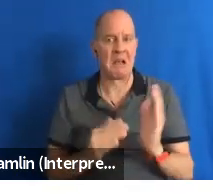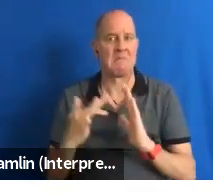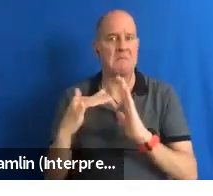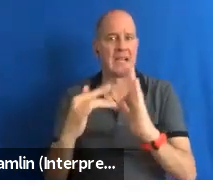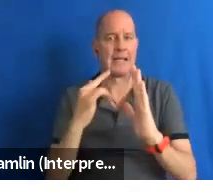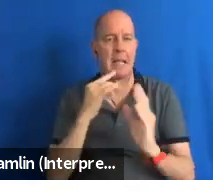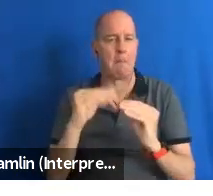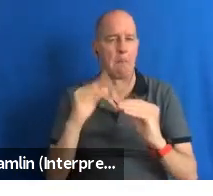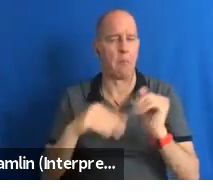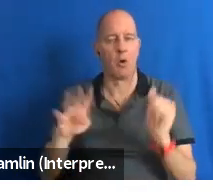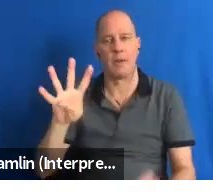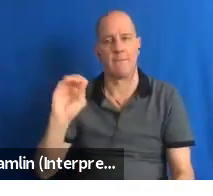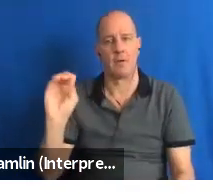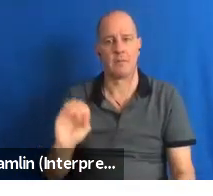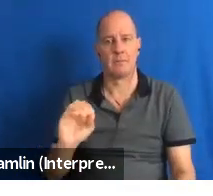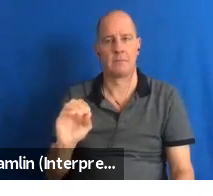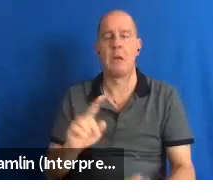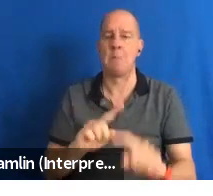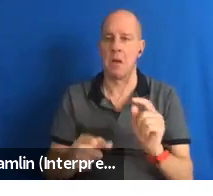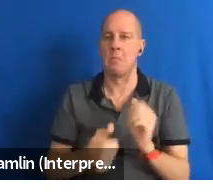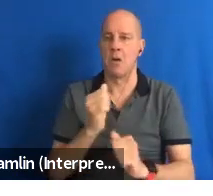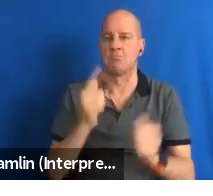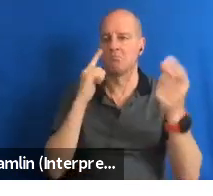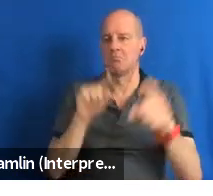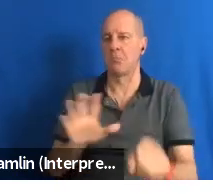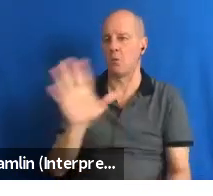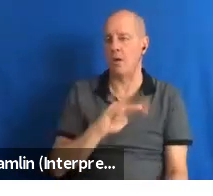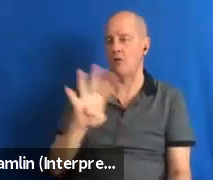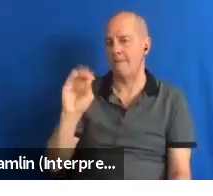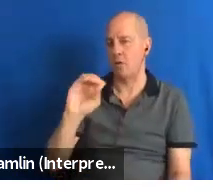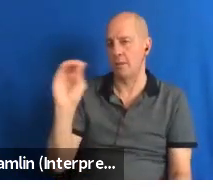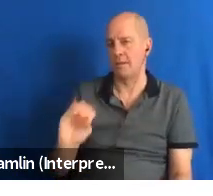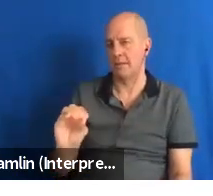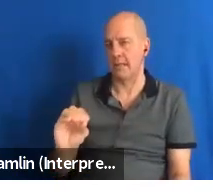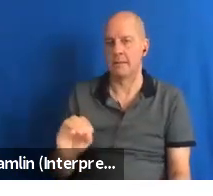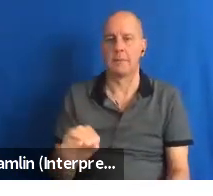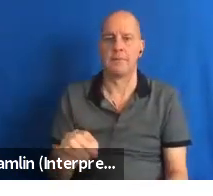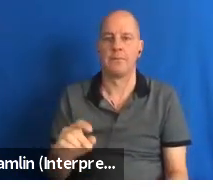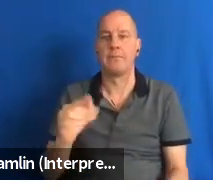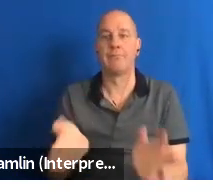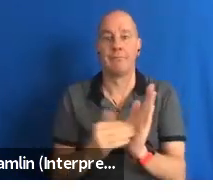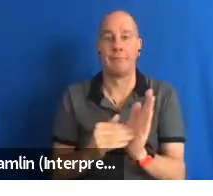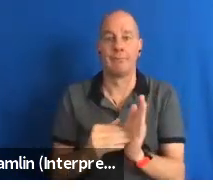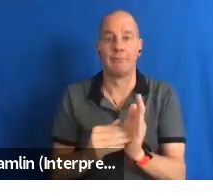but it's somewhere around 40%. Again, that has to do with the proximity of people with underlying